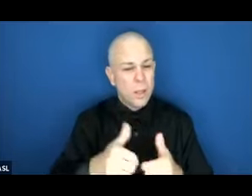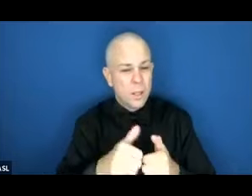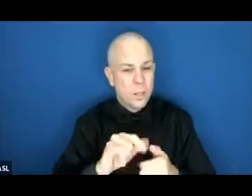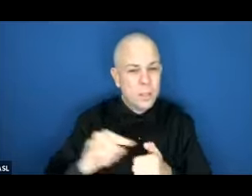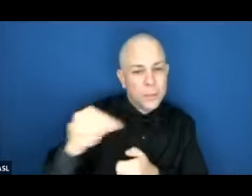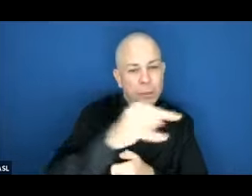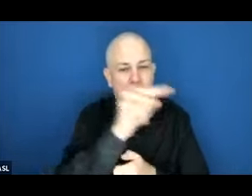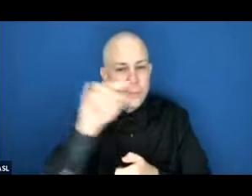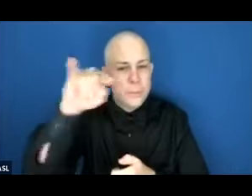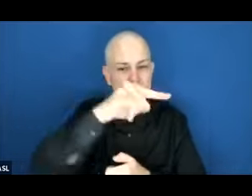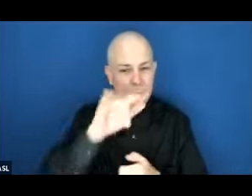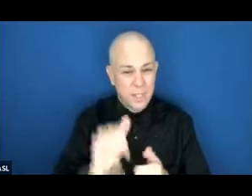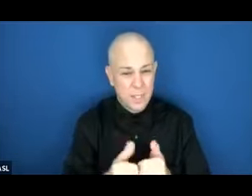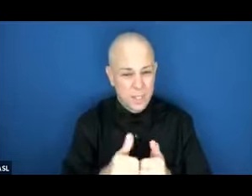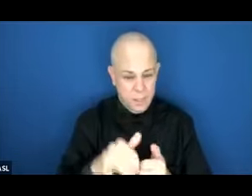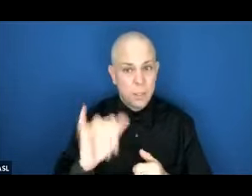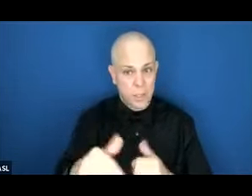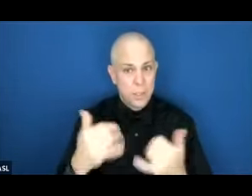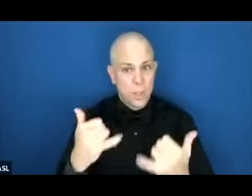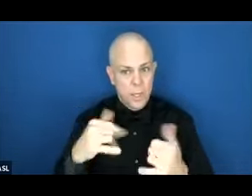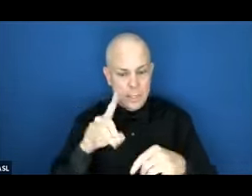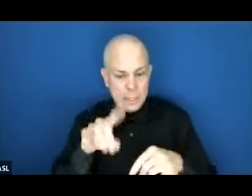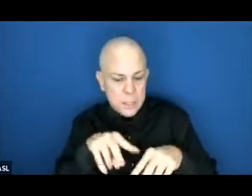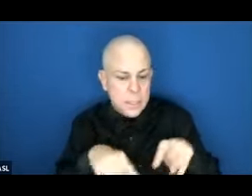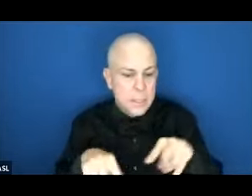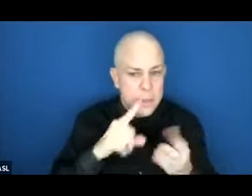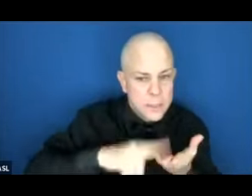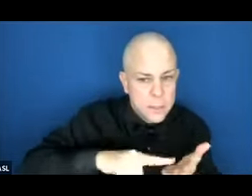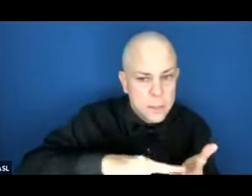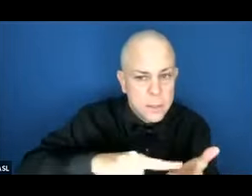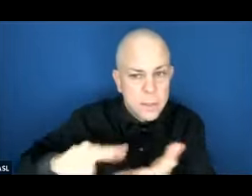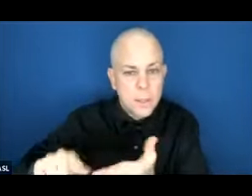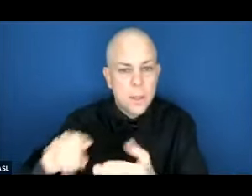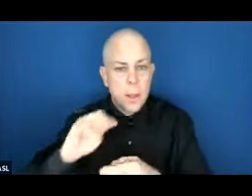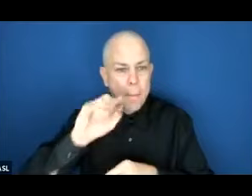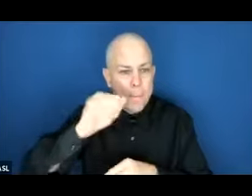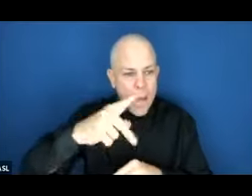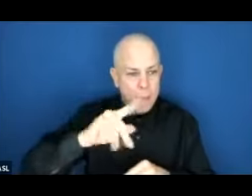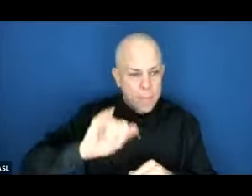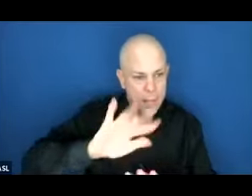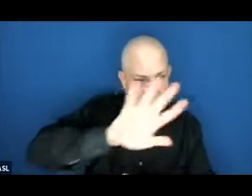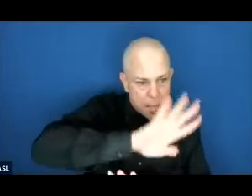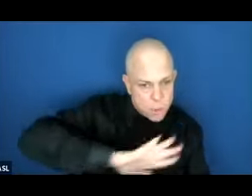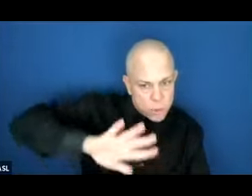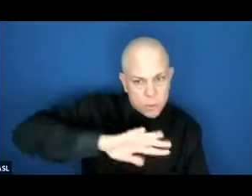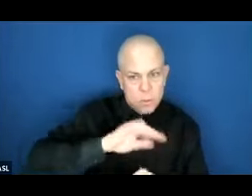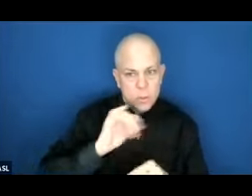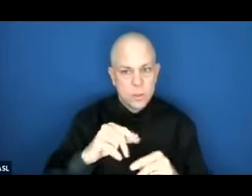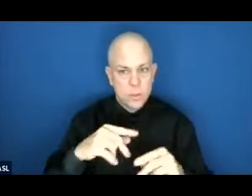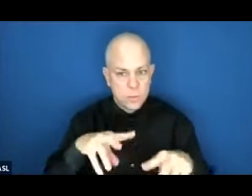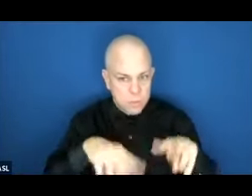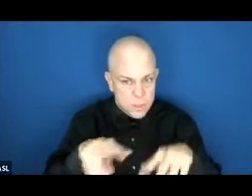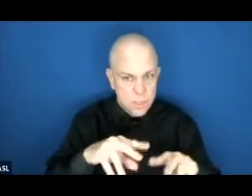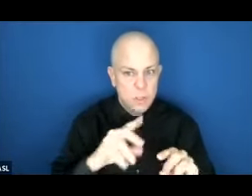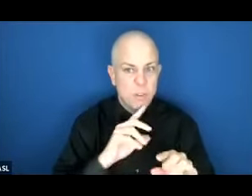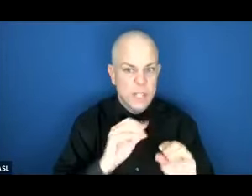better mapping things like that that's really throughout this area just to be able to see where exactly the fire's edge is at and